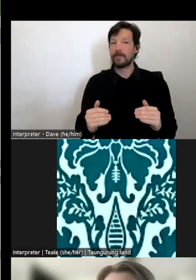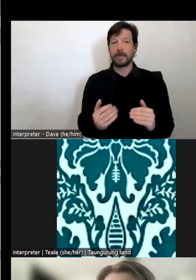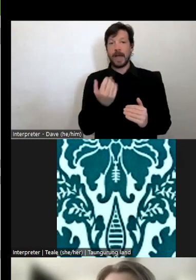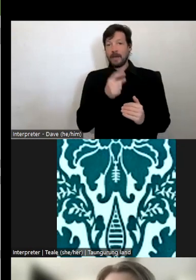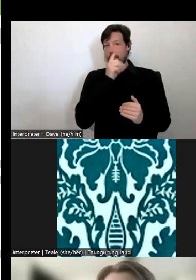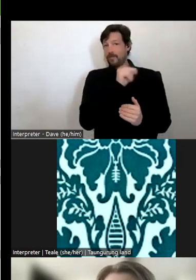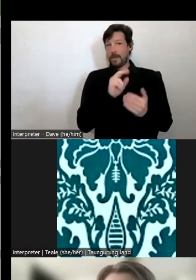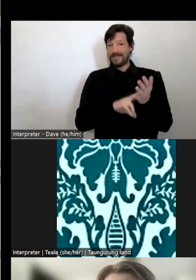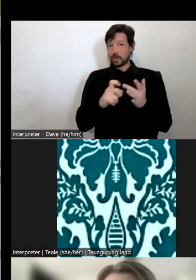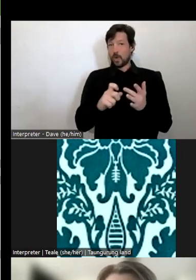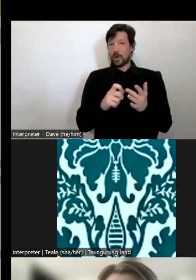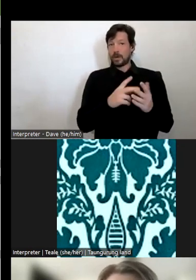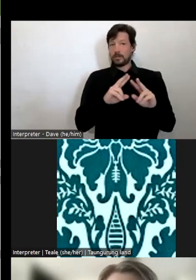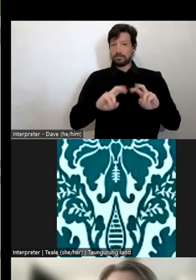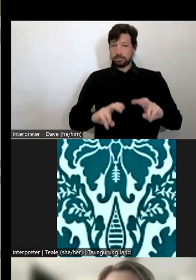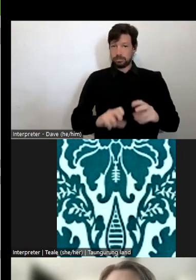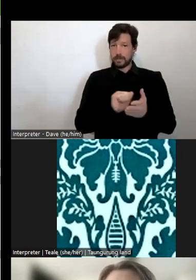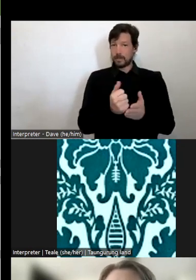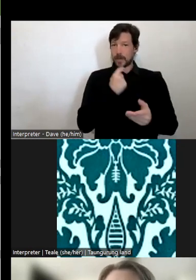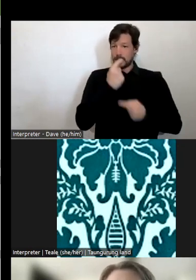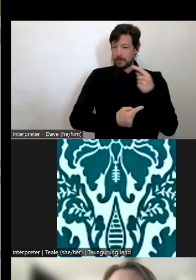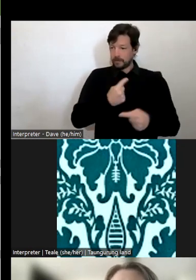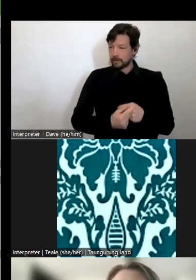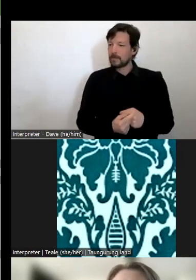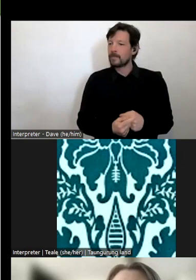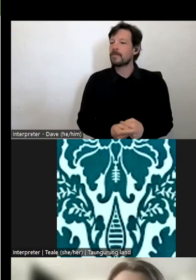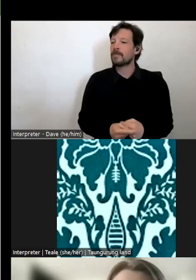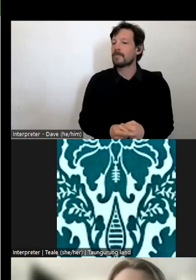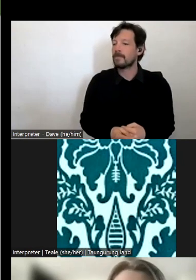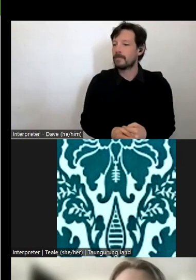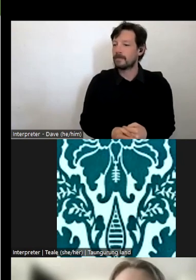and they had a smaller number,